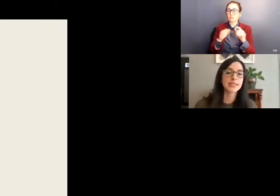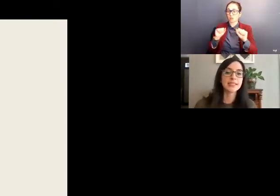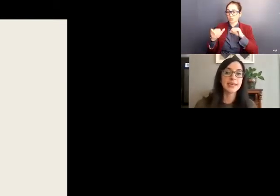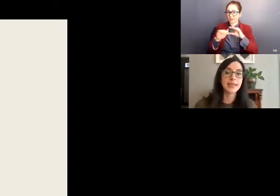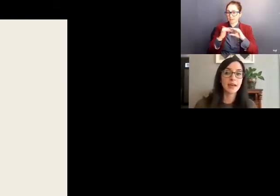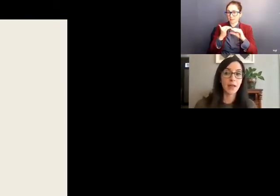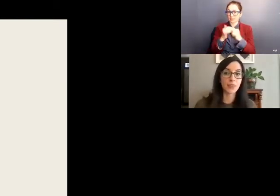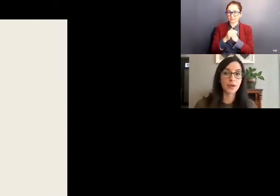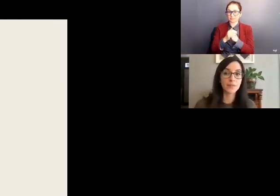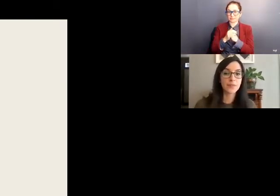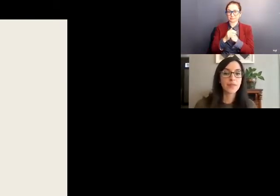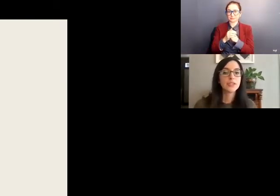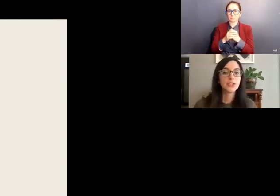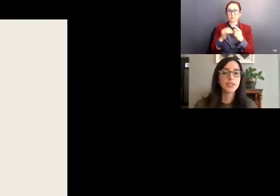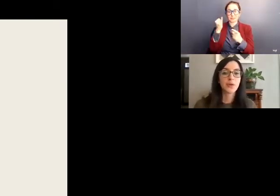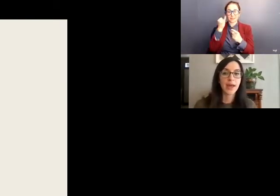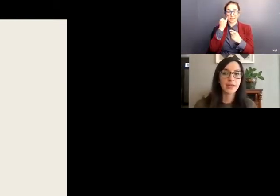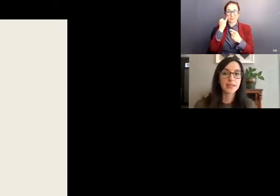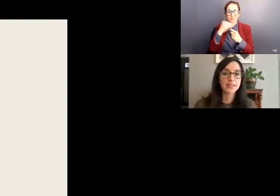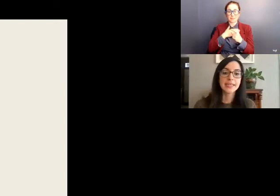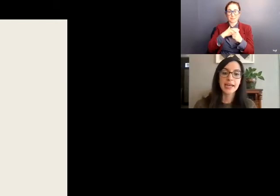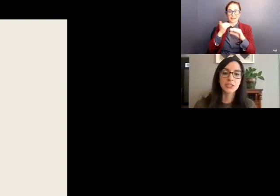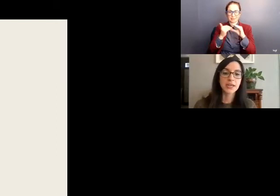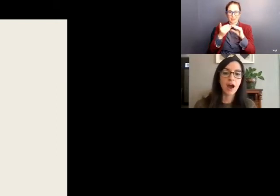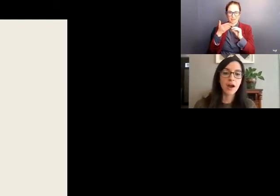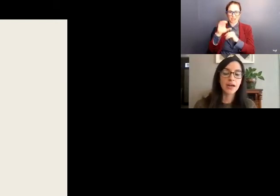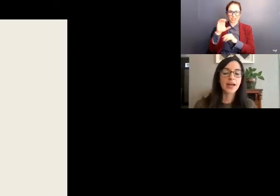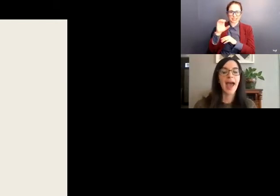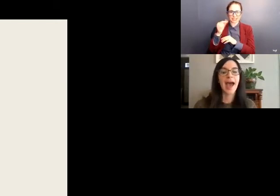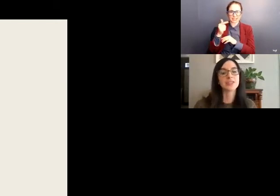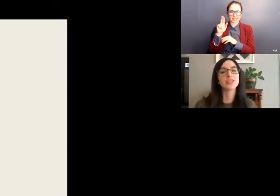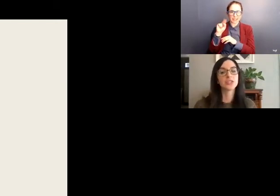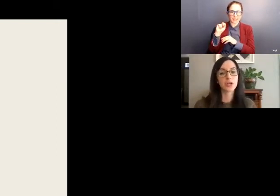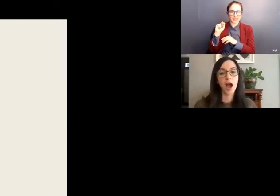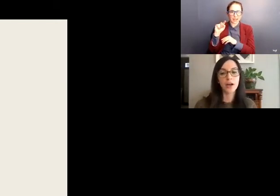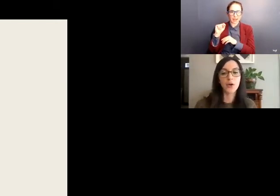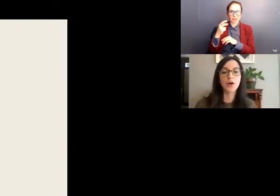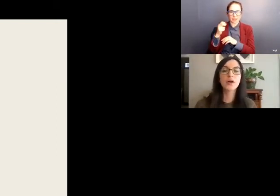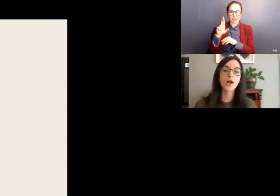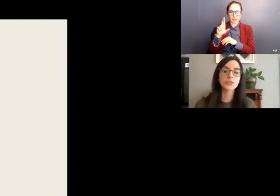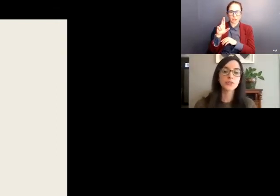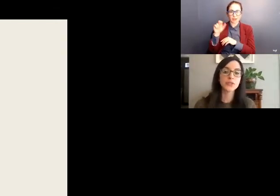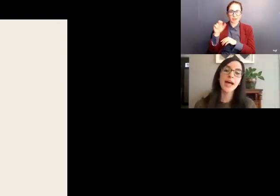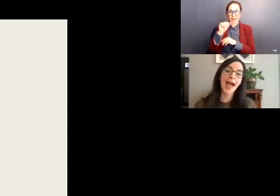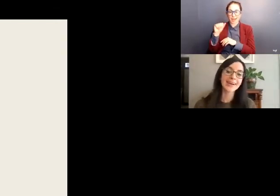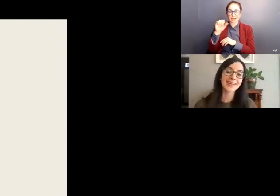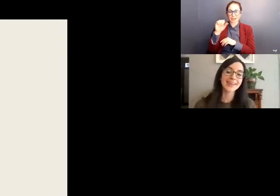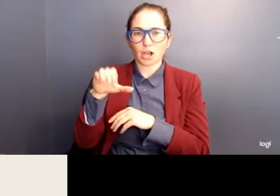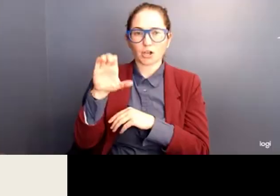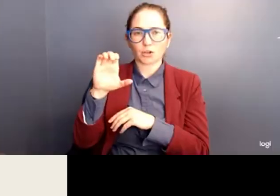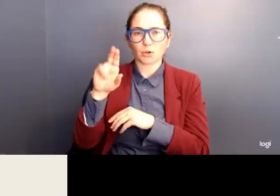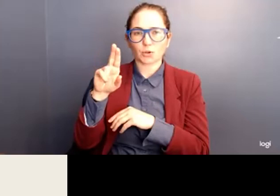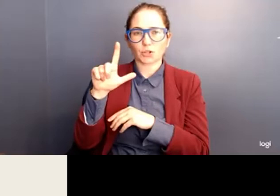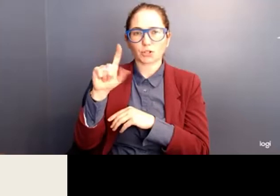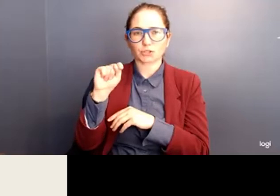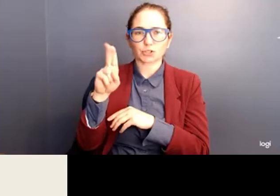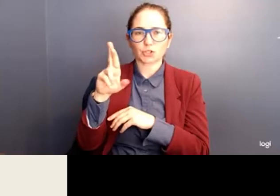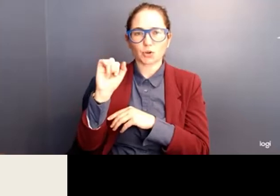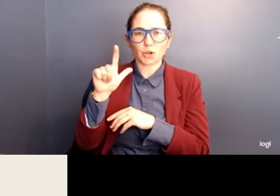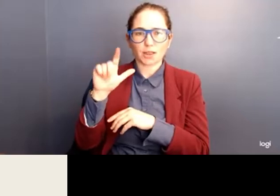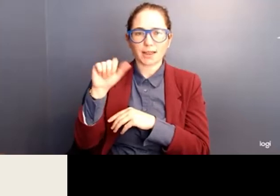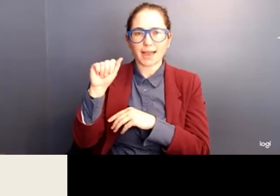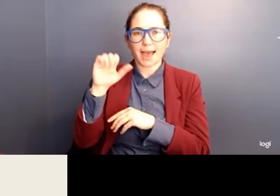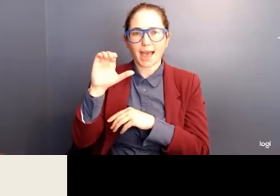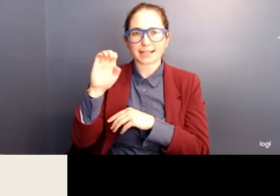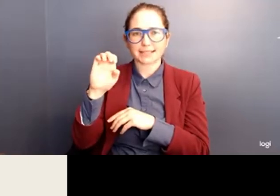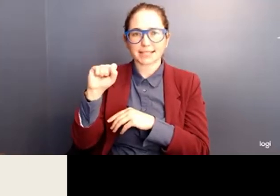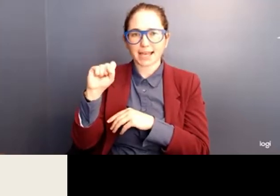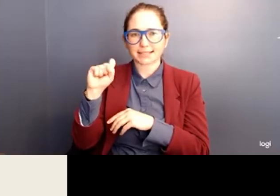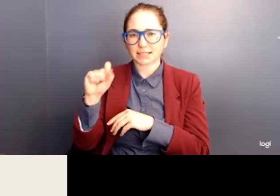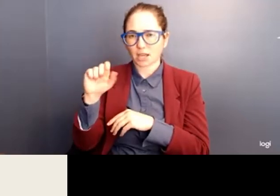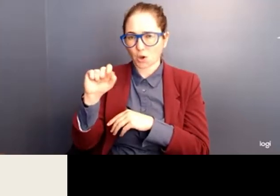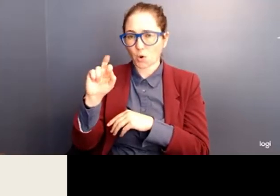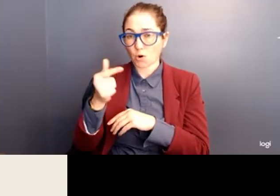CGunther@ChicagoCulturalAccess.org. You can join our Listserv, get involved, ask